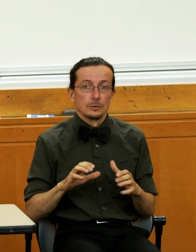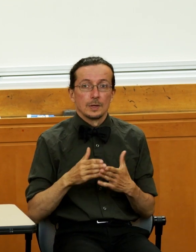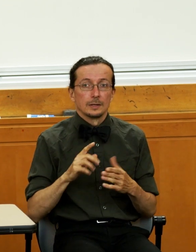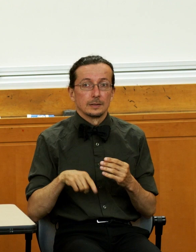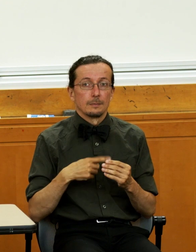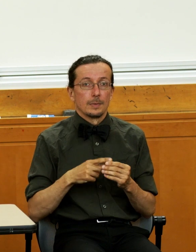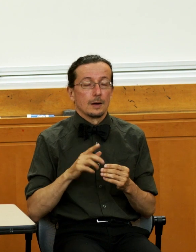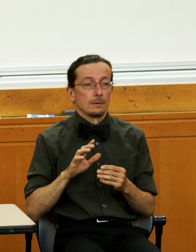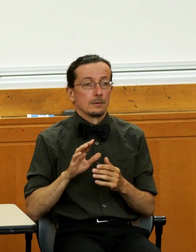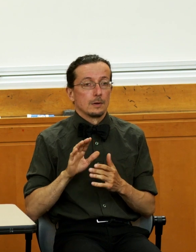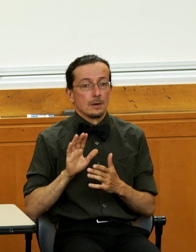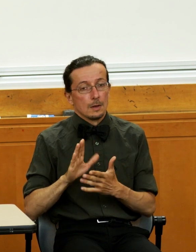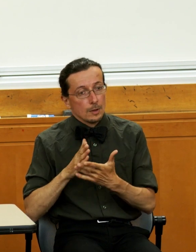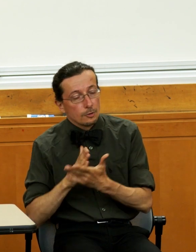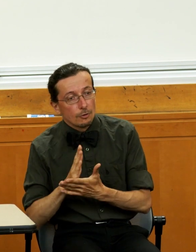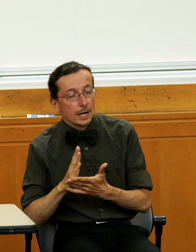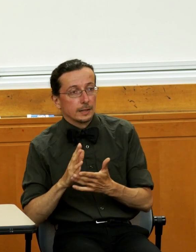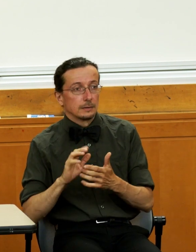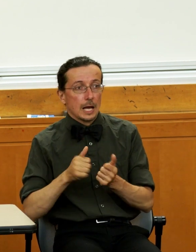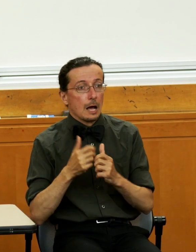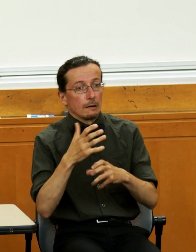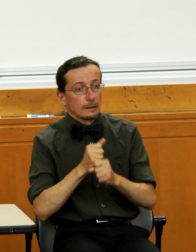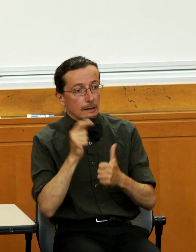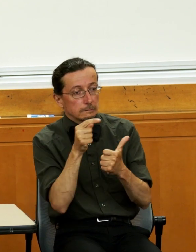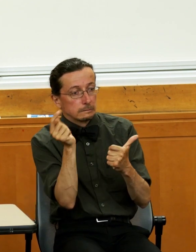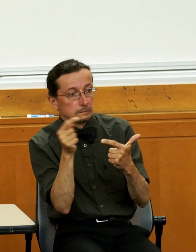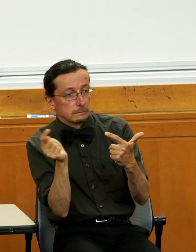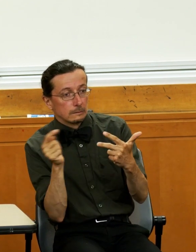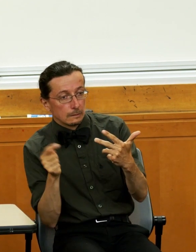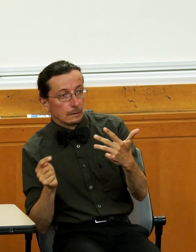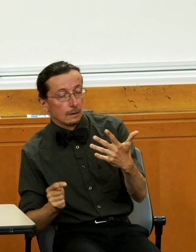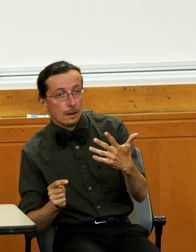context. Here's how you get this. Here's how you get that.” I think we need to do that across the